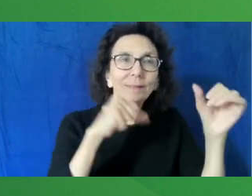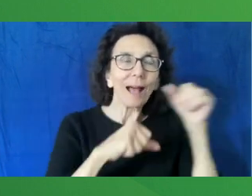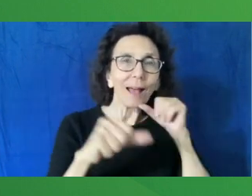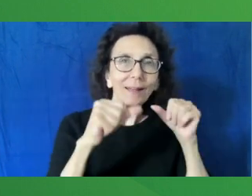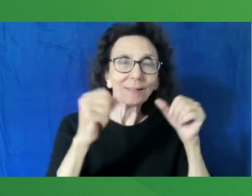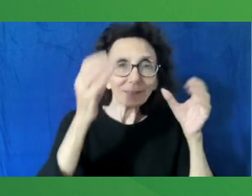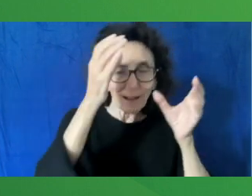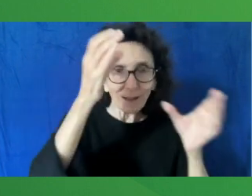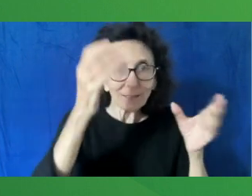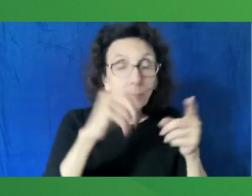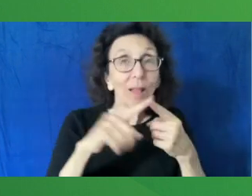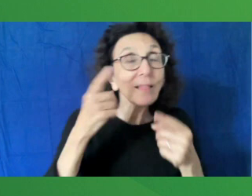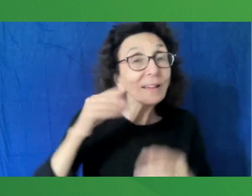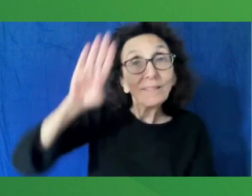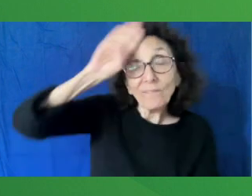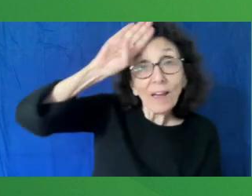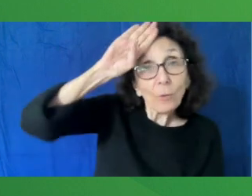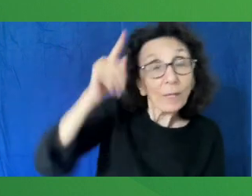that you saw in this video.